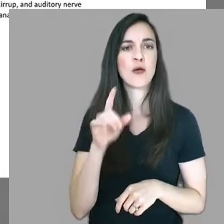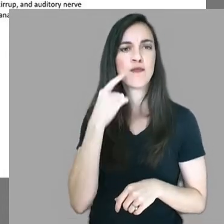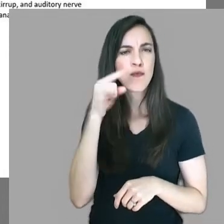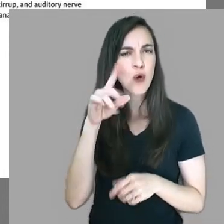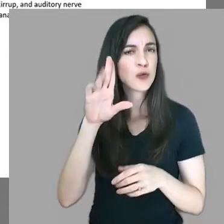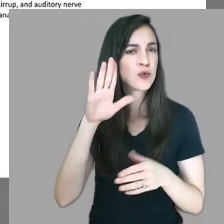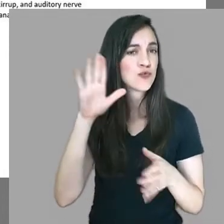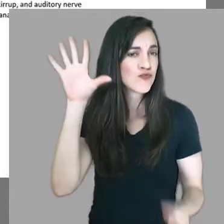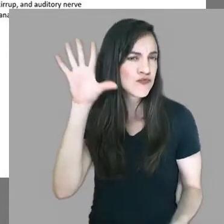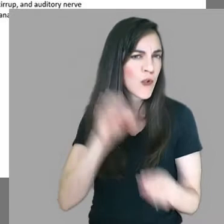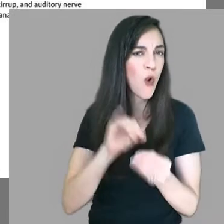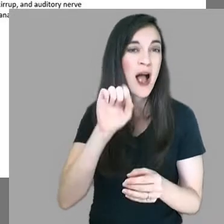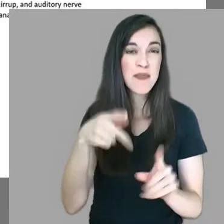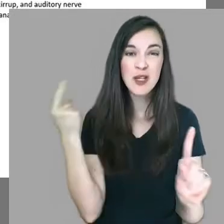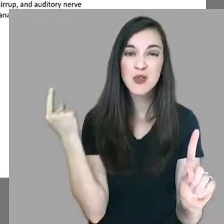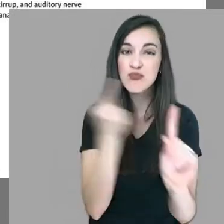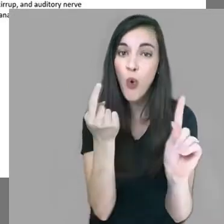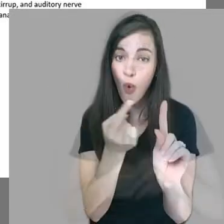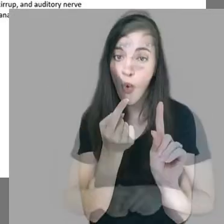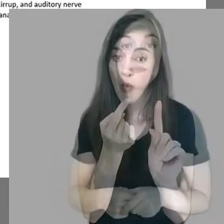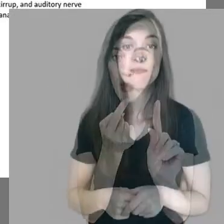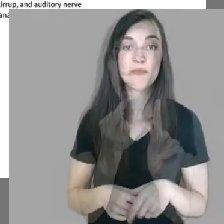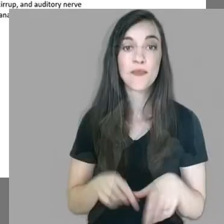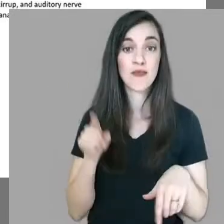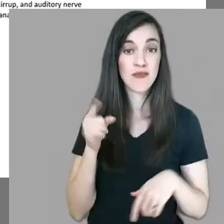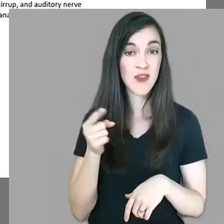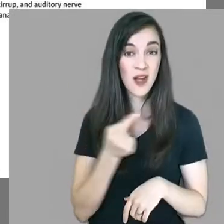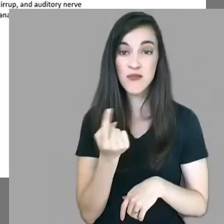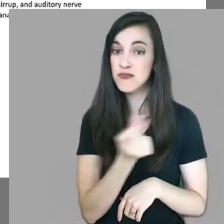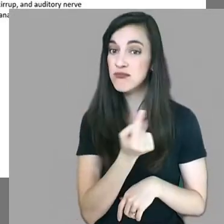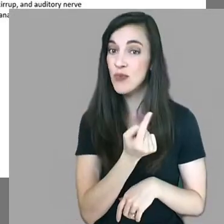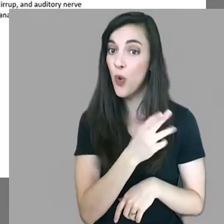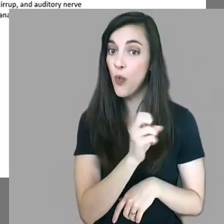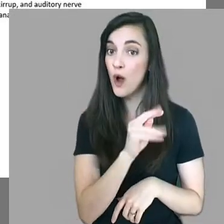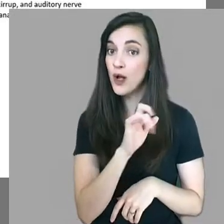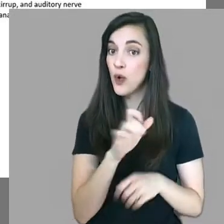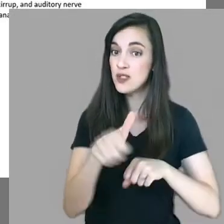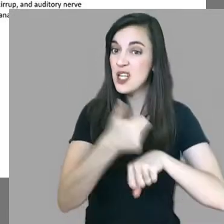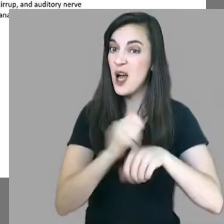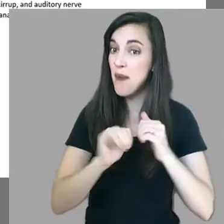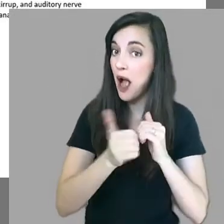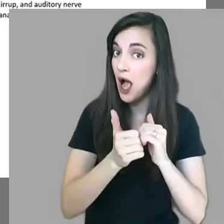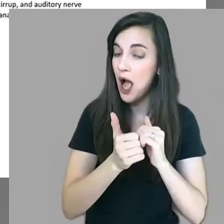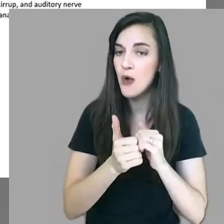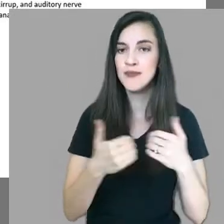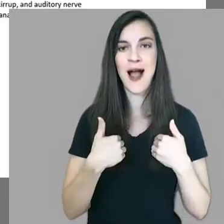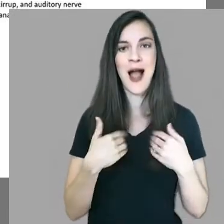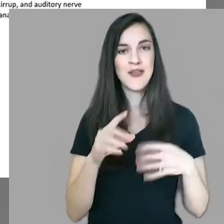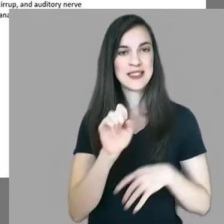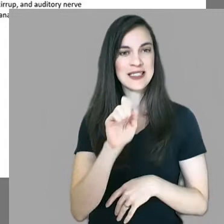County OneNote is setup with a tab for each student, within each students’ tab, are dates